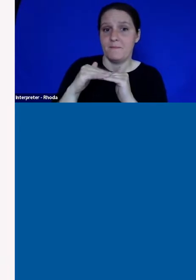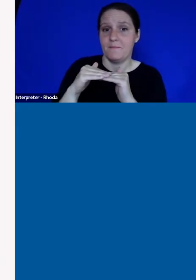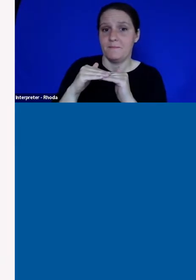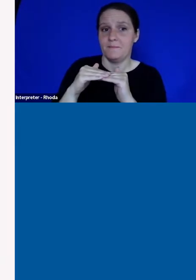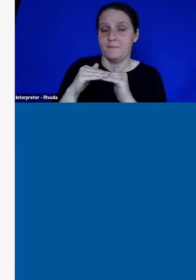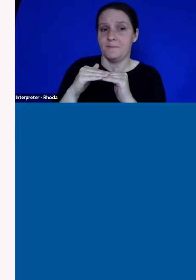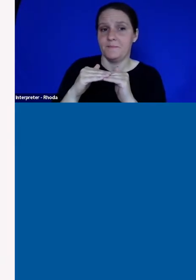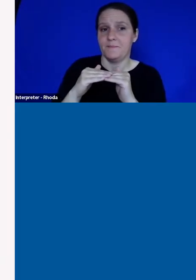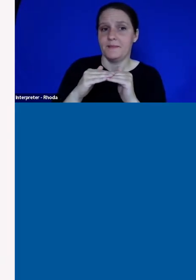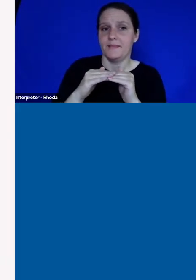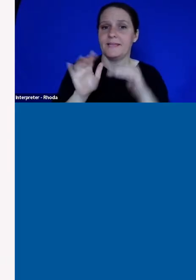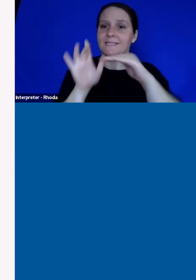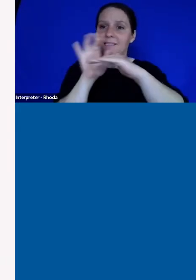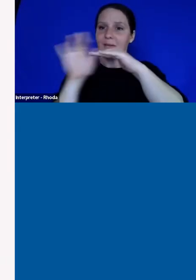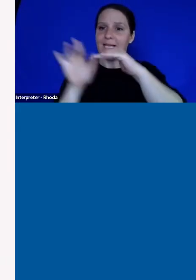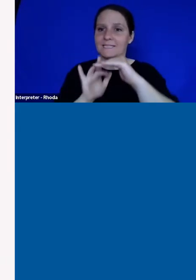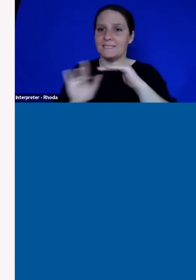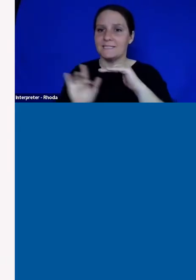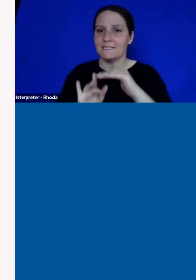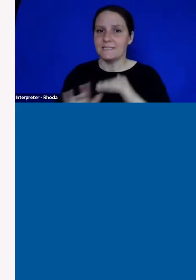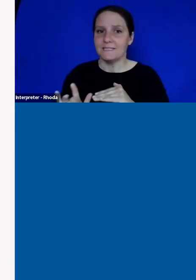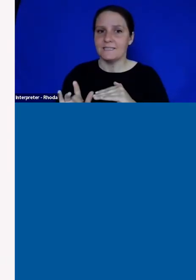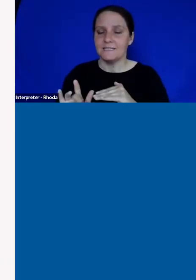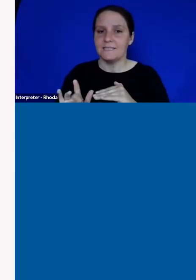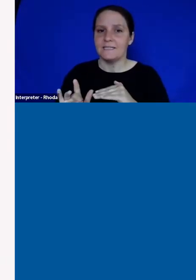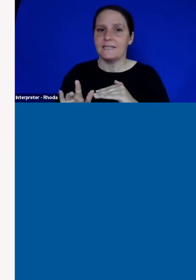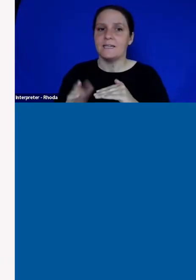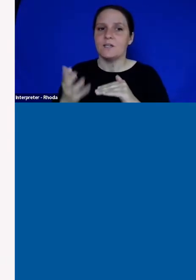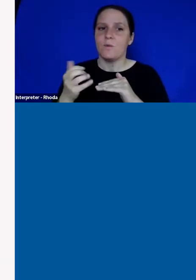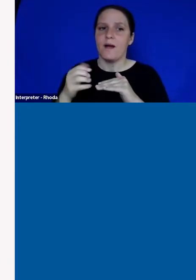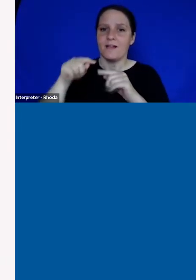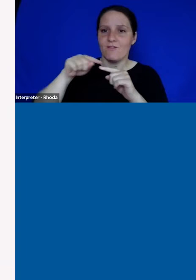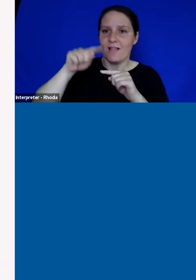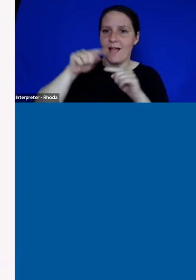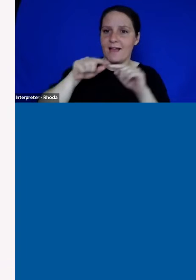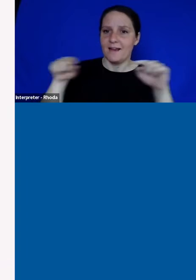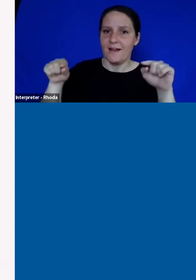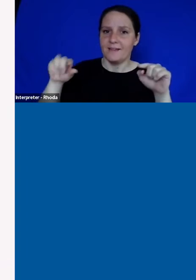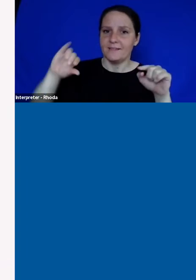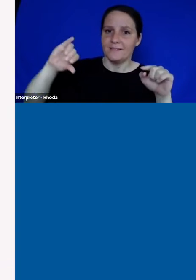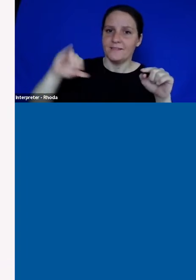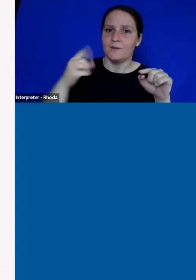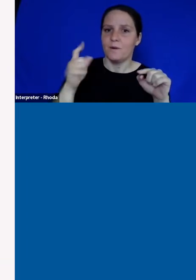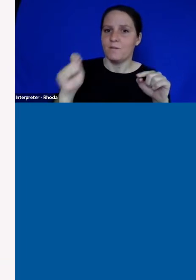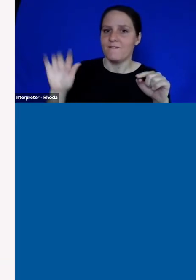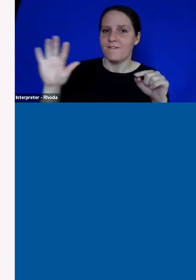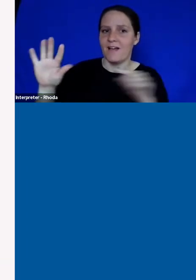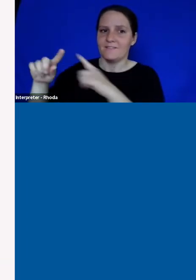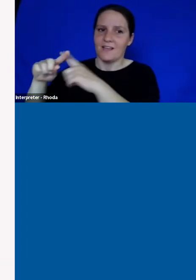you want your line height to be 1.5 times your font size, your paragraph spacing two times the font size,